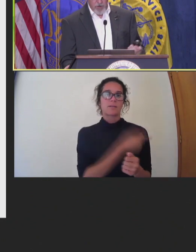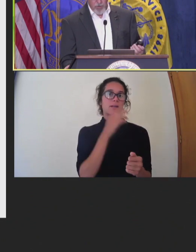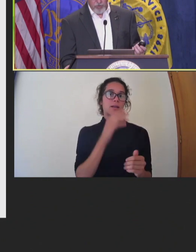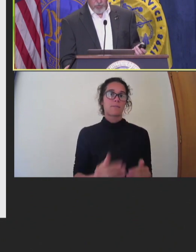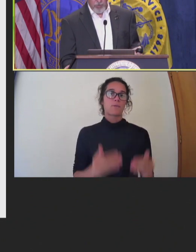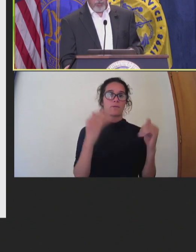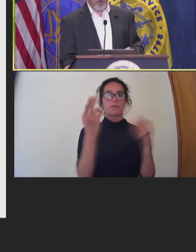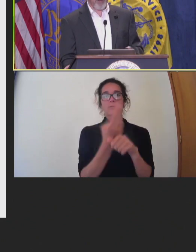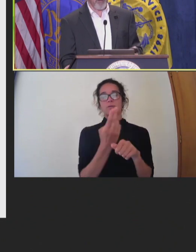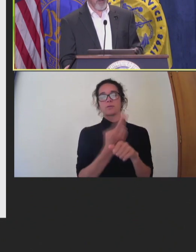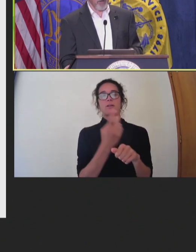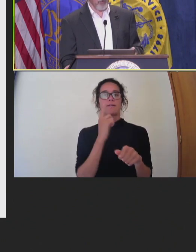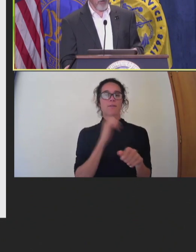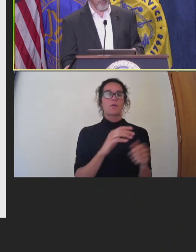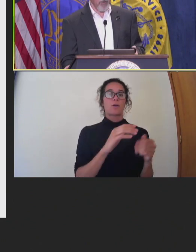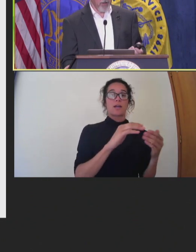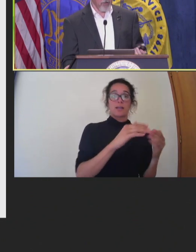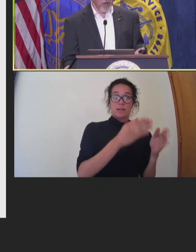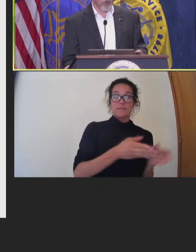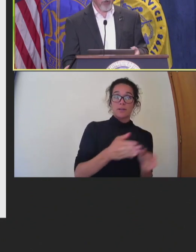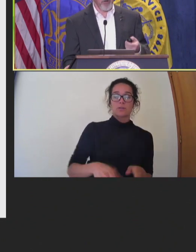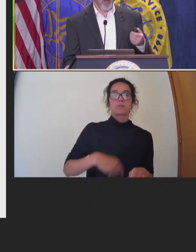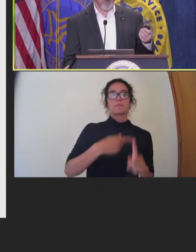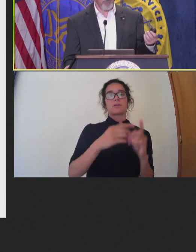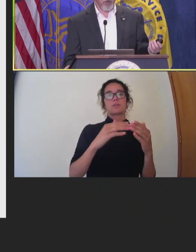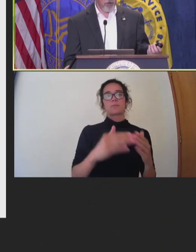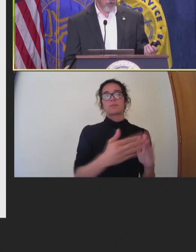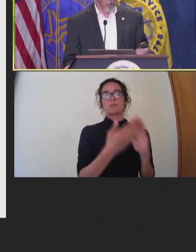which will be reflected in increased vaccination and protection of our